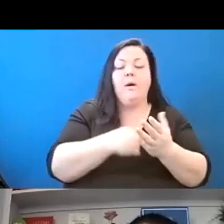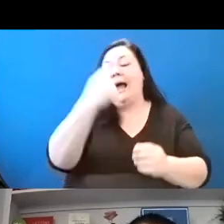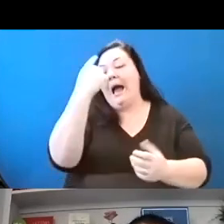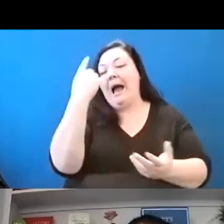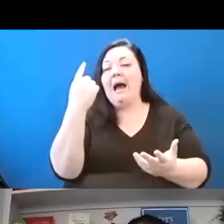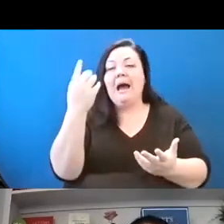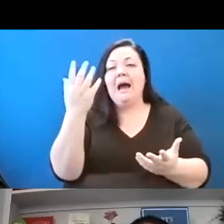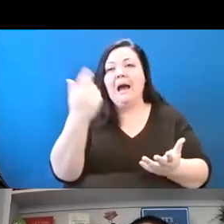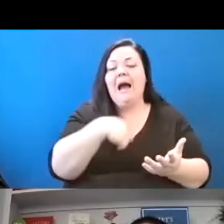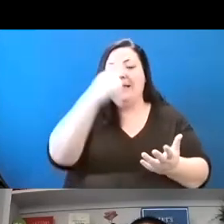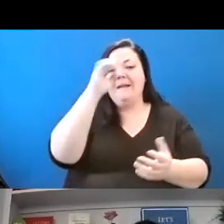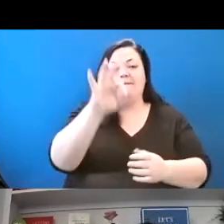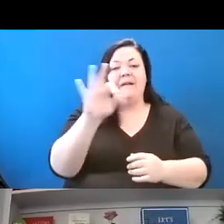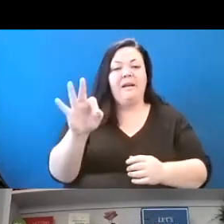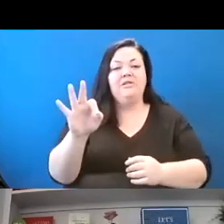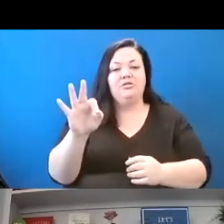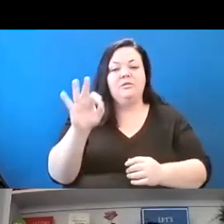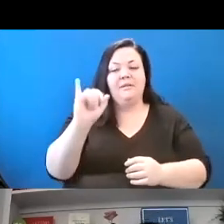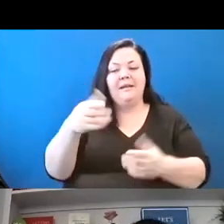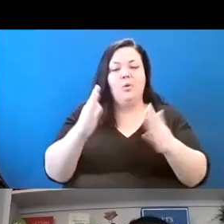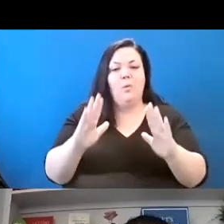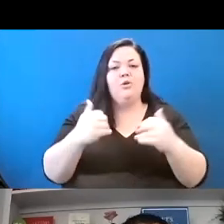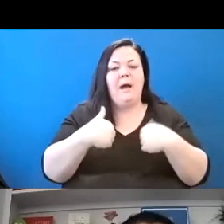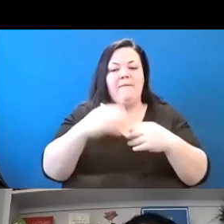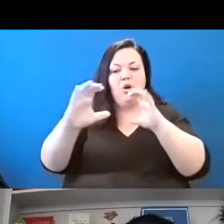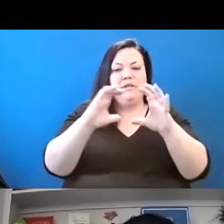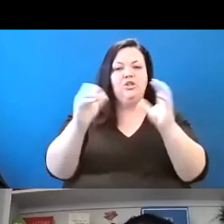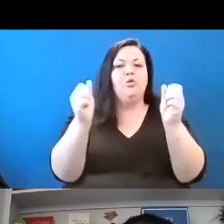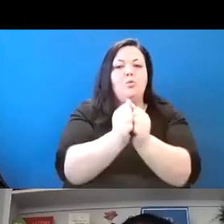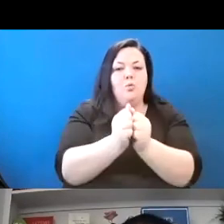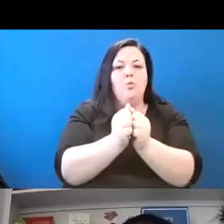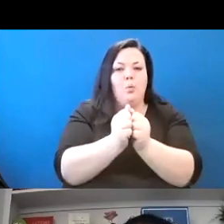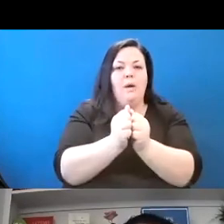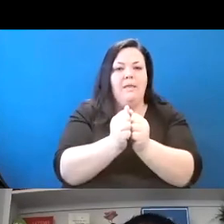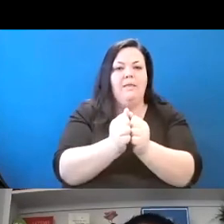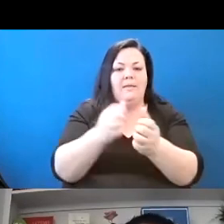fanfiction a way to um have a conversation with formative texts texts that really form